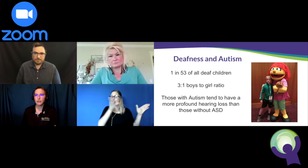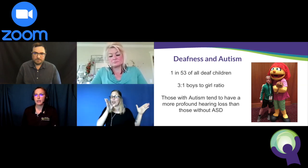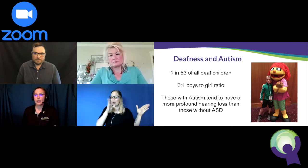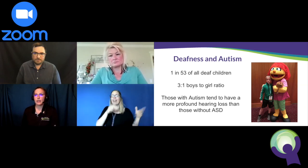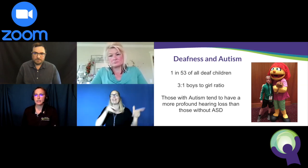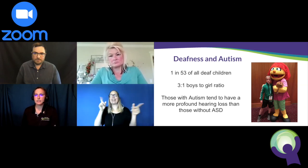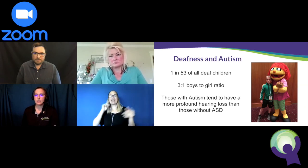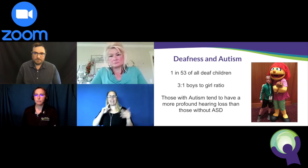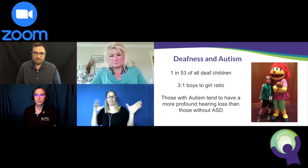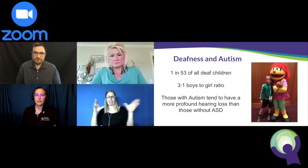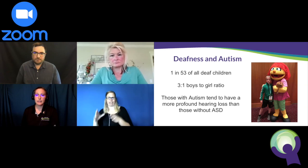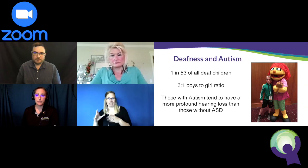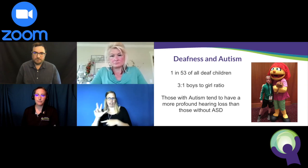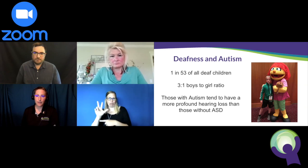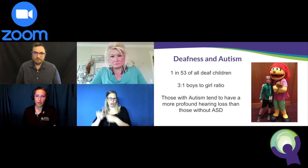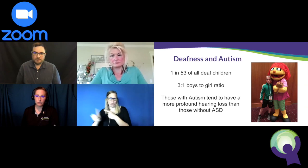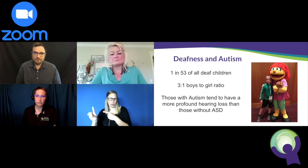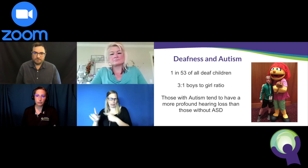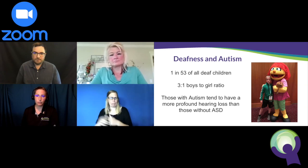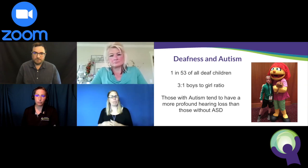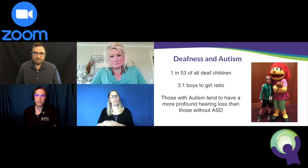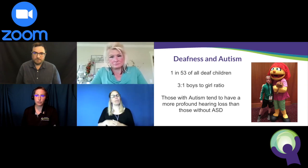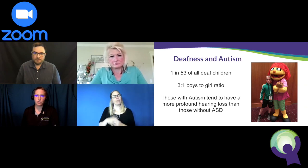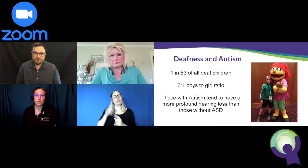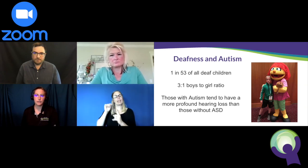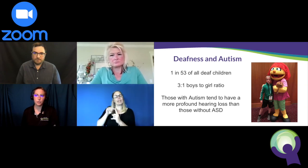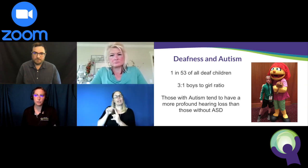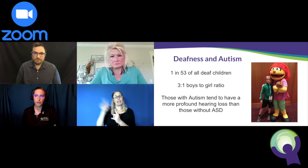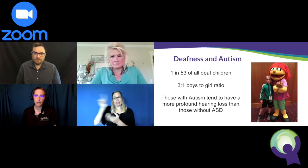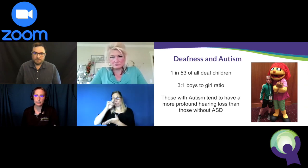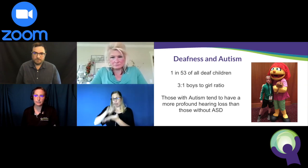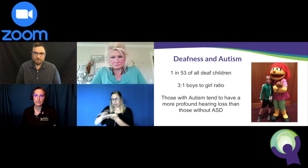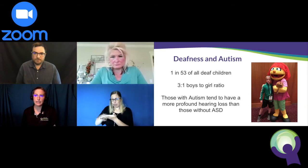And it has been found through research that those with autism tend to have a